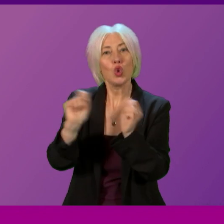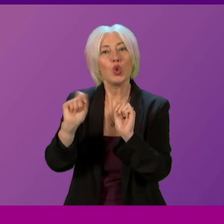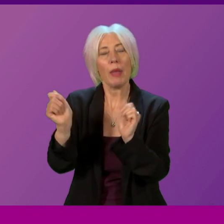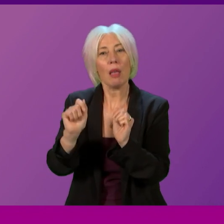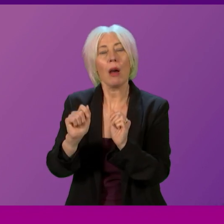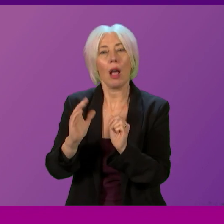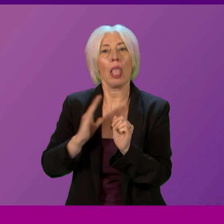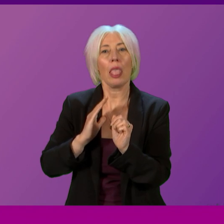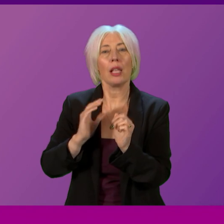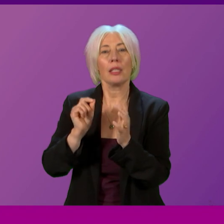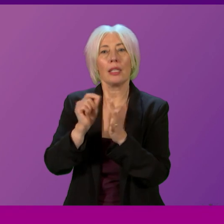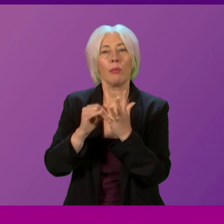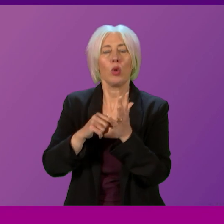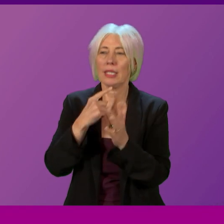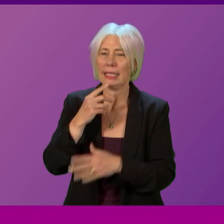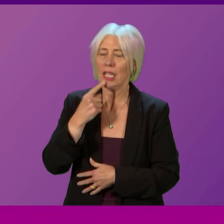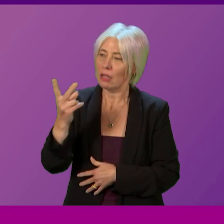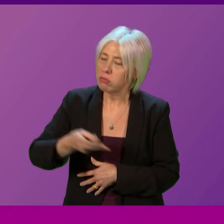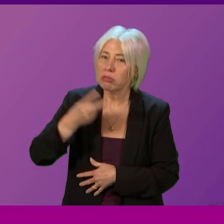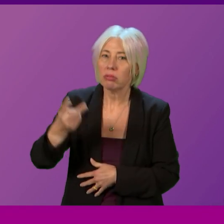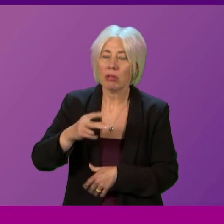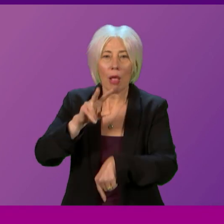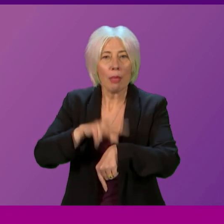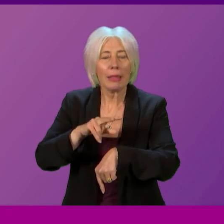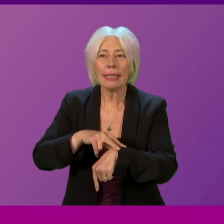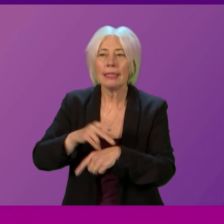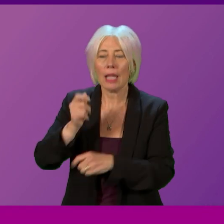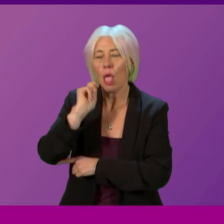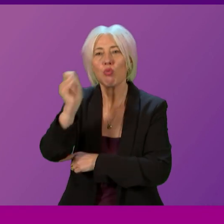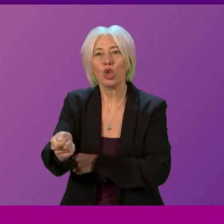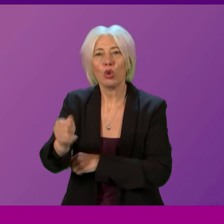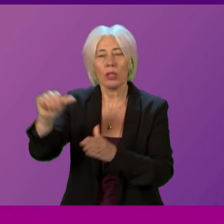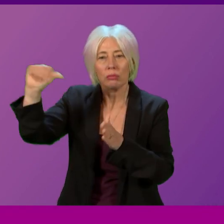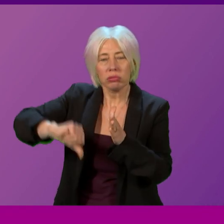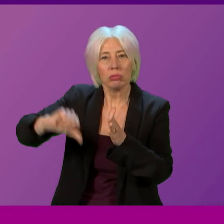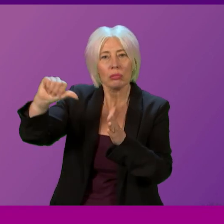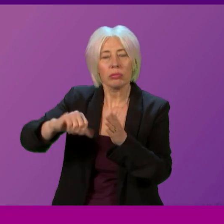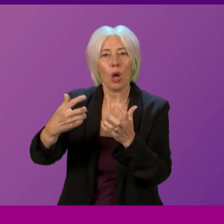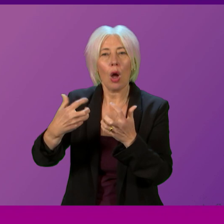about how, time after time, the police and prosecutors let her down in a case of domestic abuse.